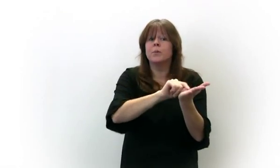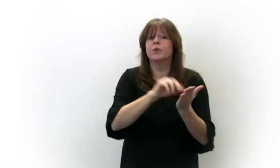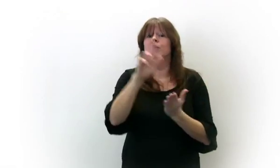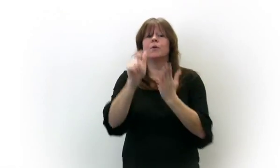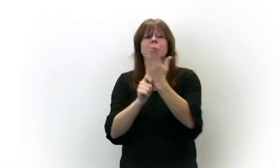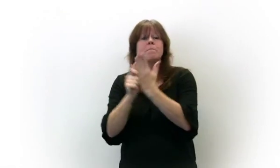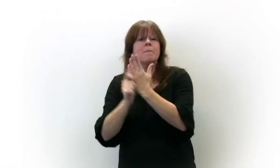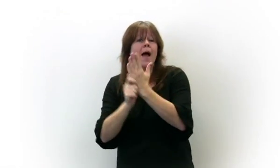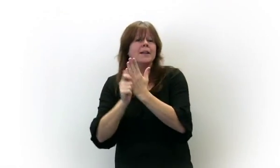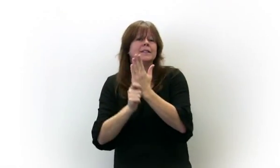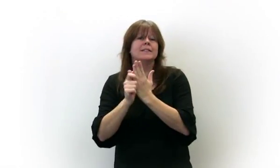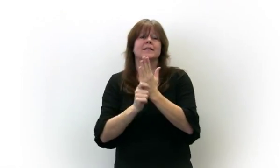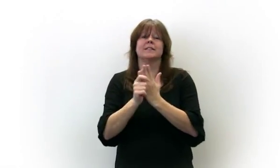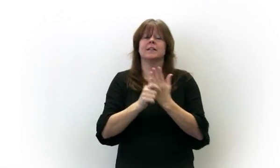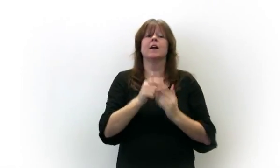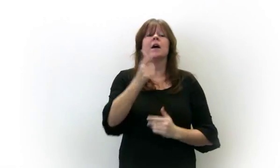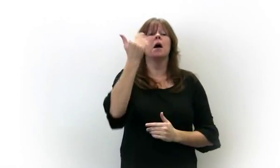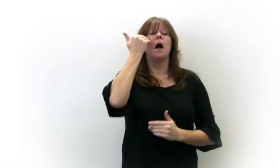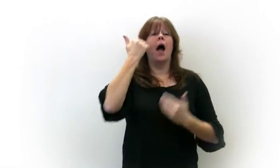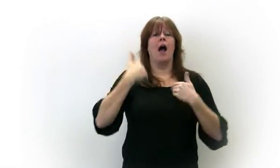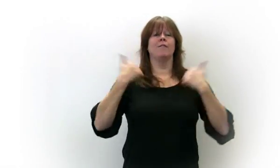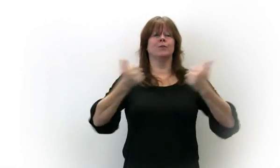or read the newspaper or magazines.